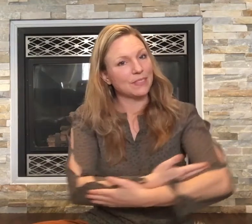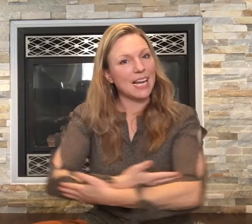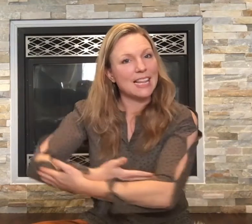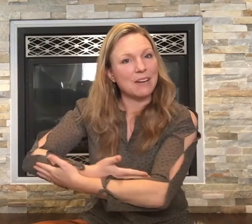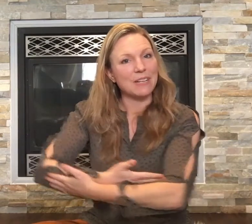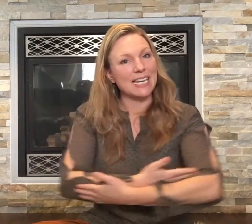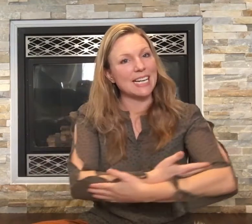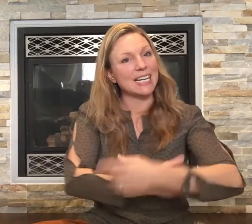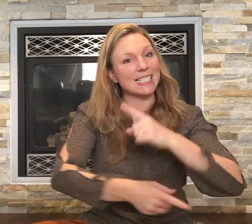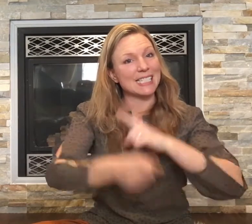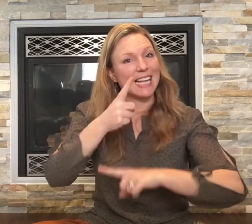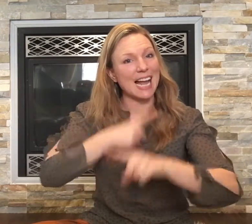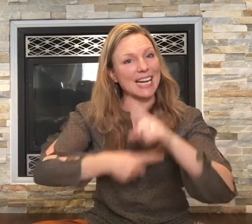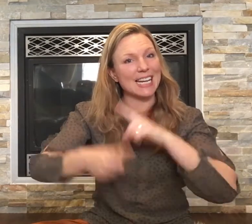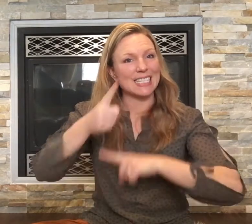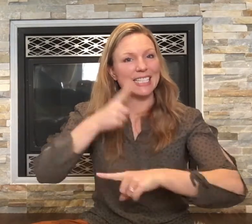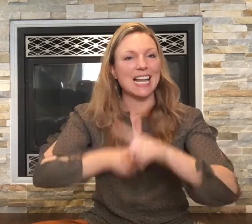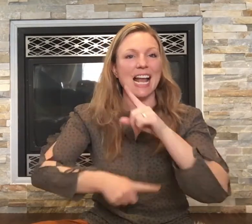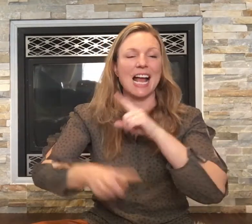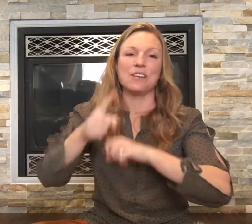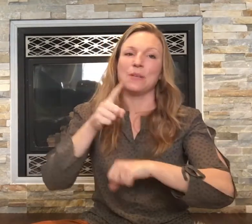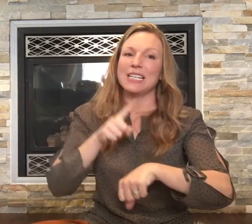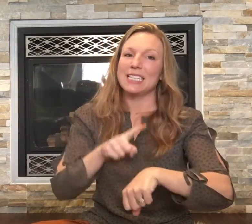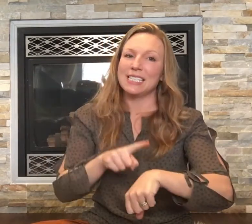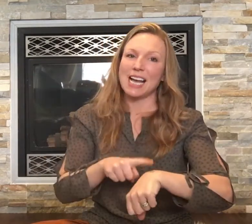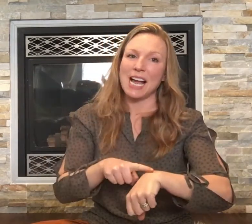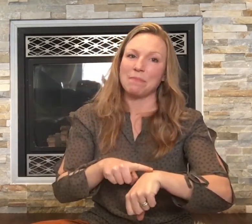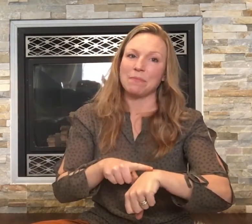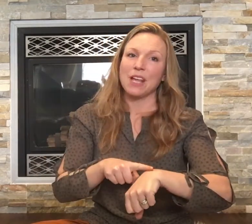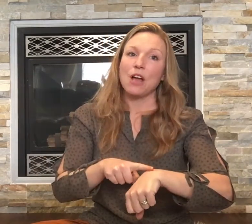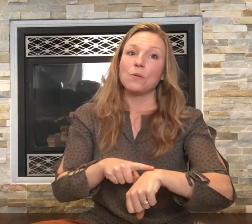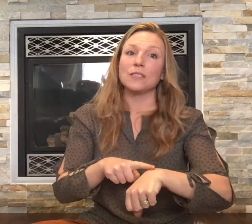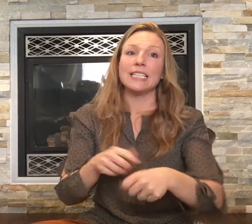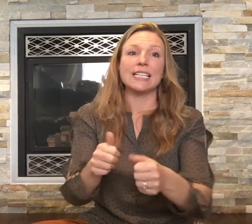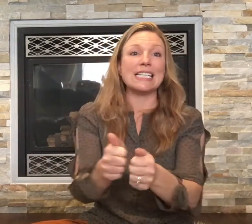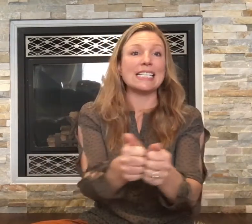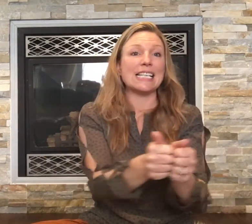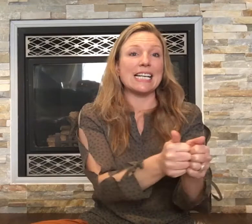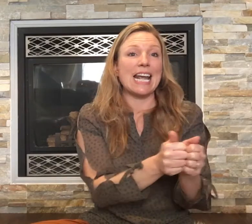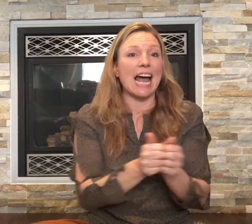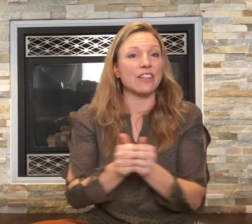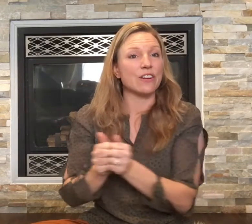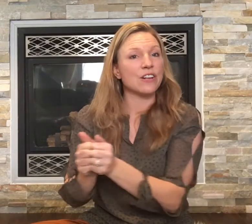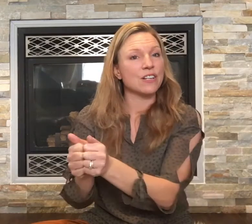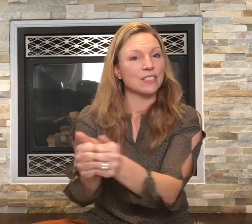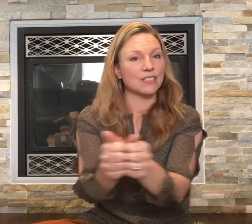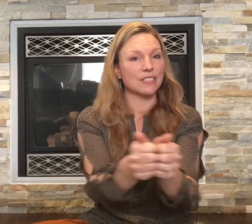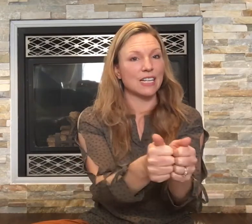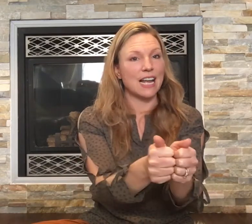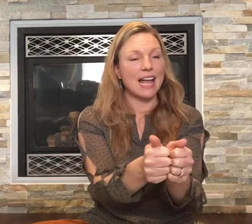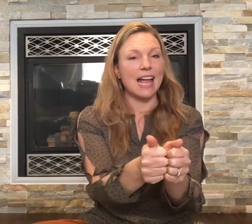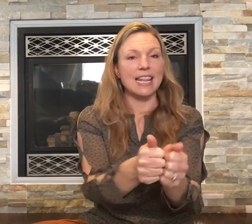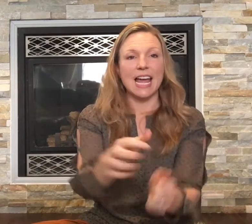and then we need SIGNING, and we need TIME. We'll need TOGETHER, and then